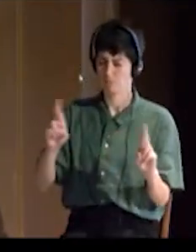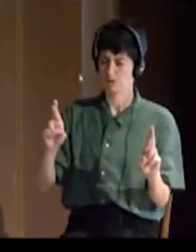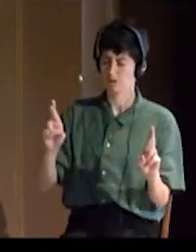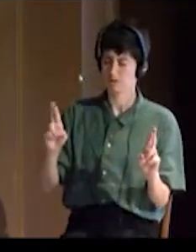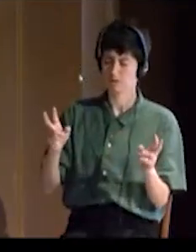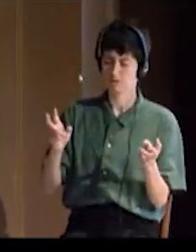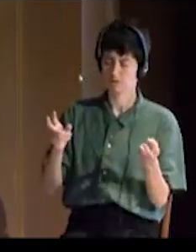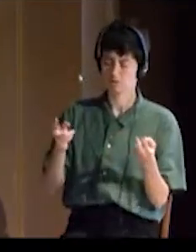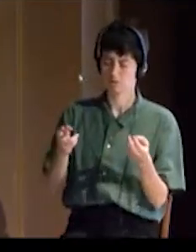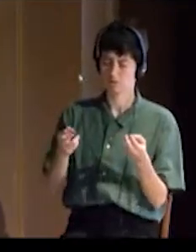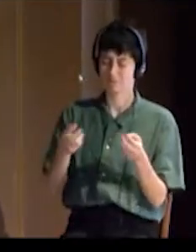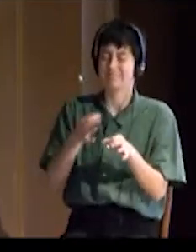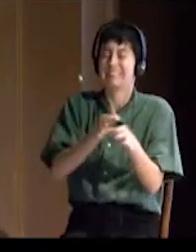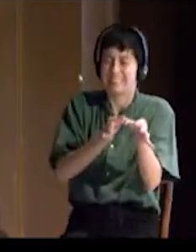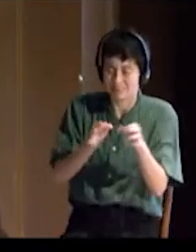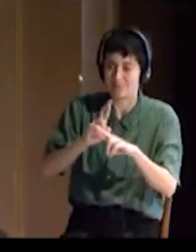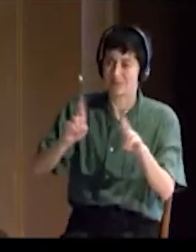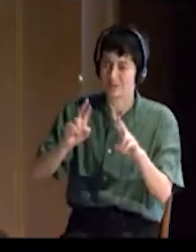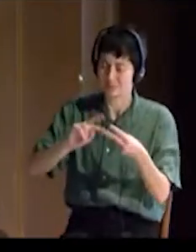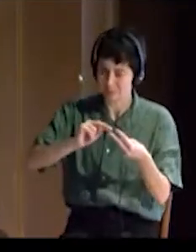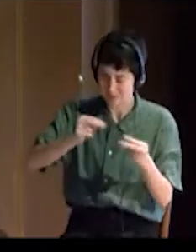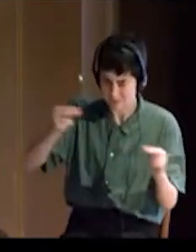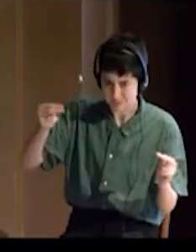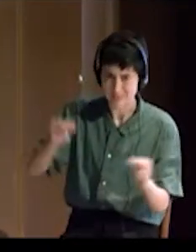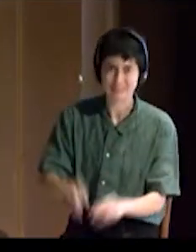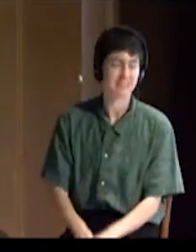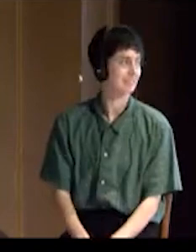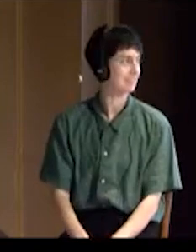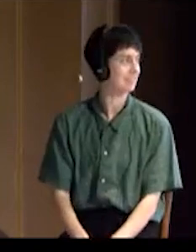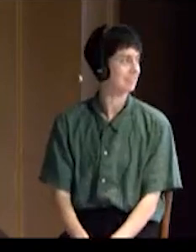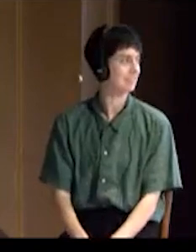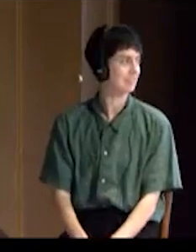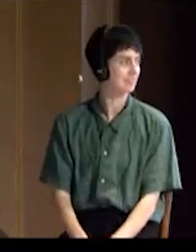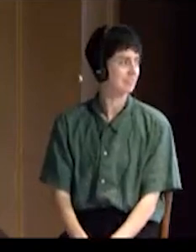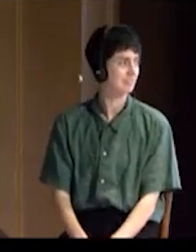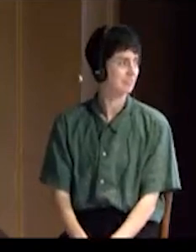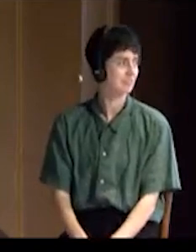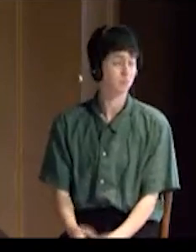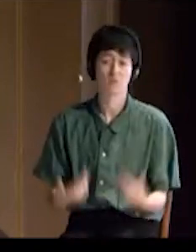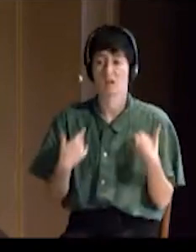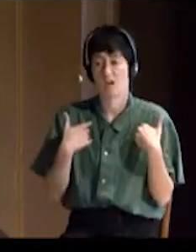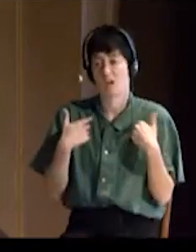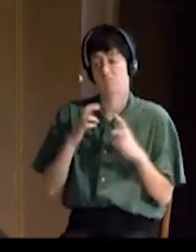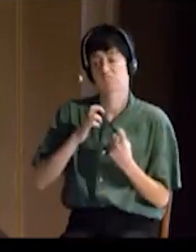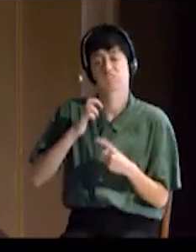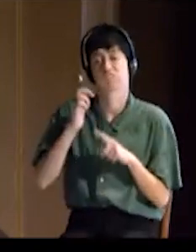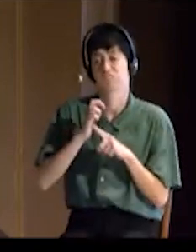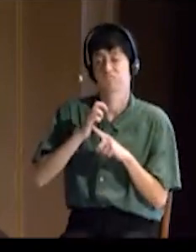I can't see by the big light. And she sequenced everything for me